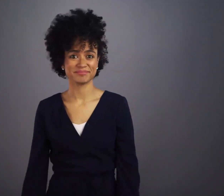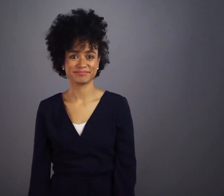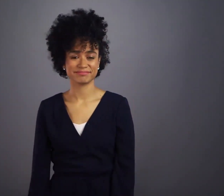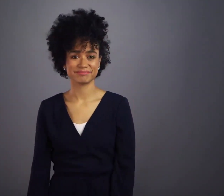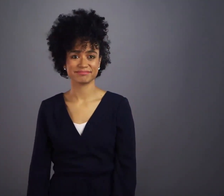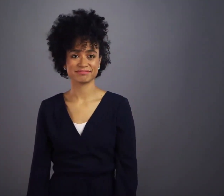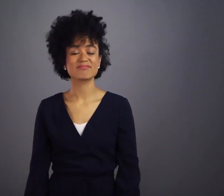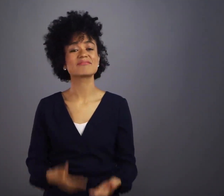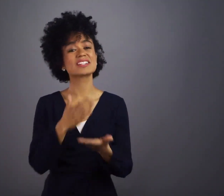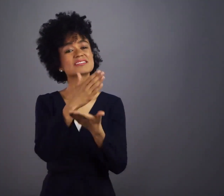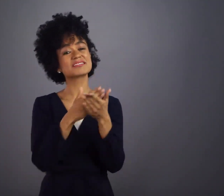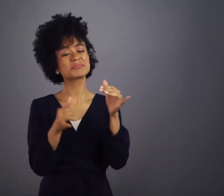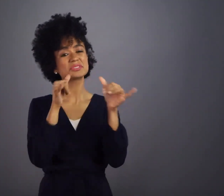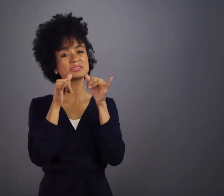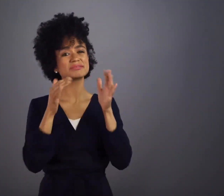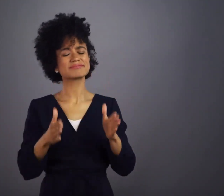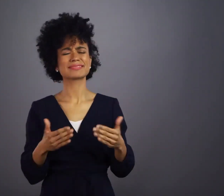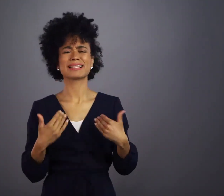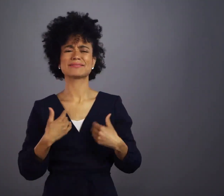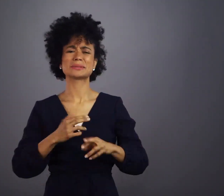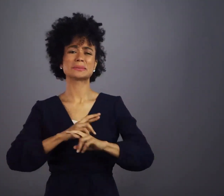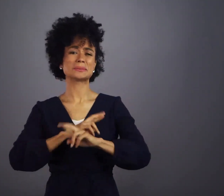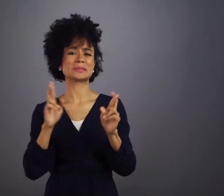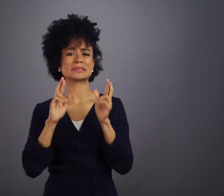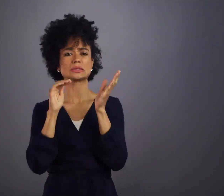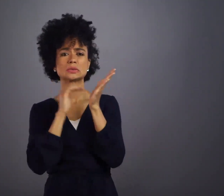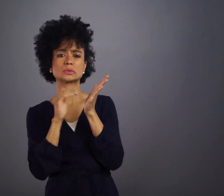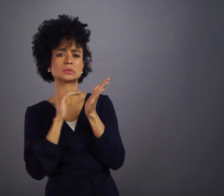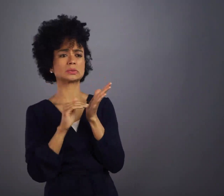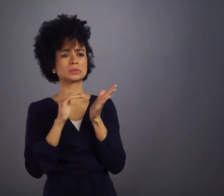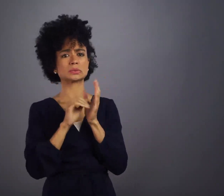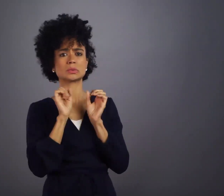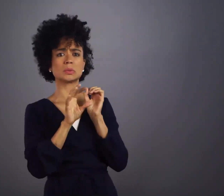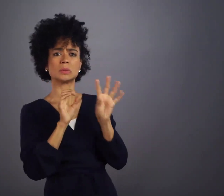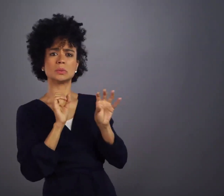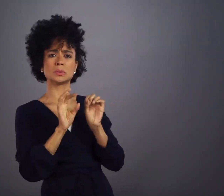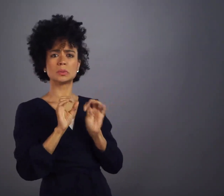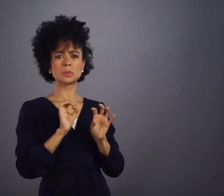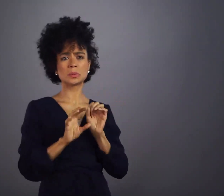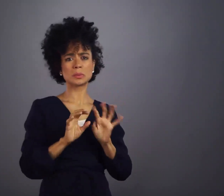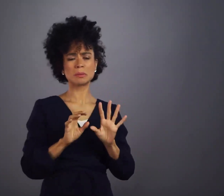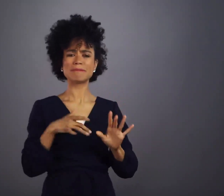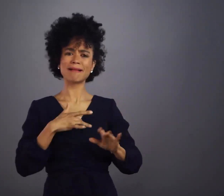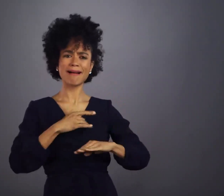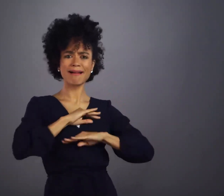Some drinkers have excuses with which they are satisfied part of the time.